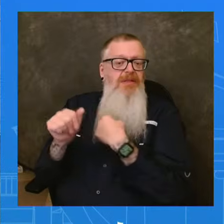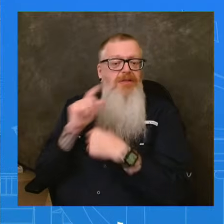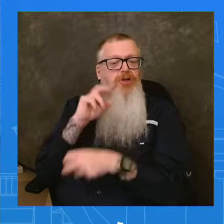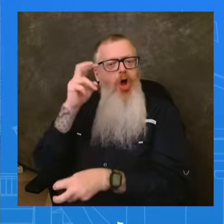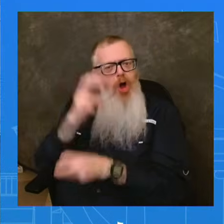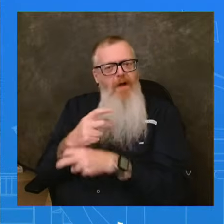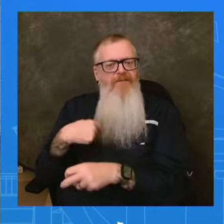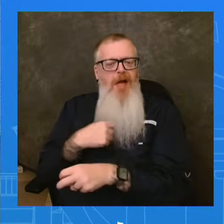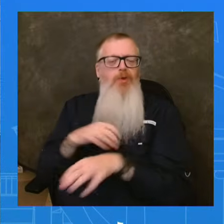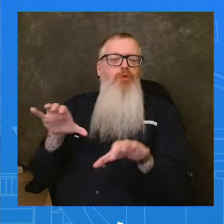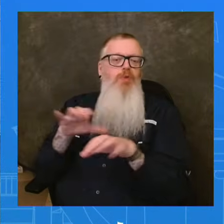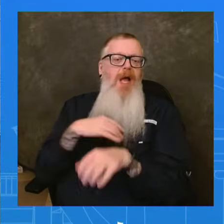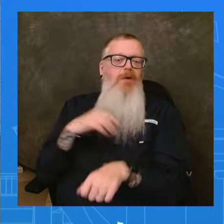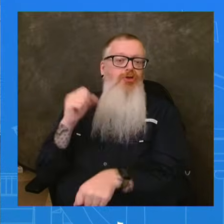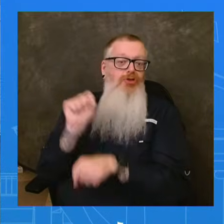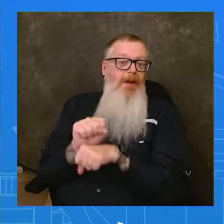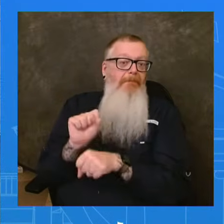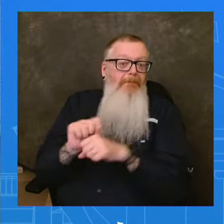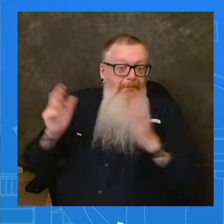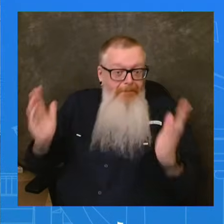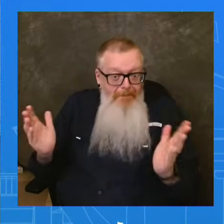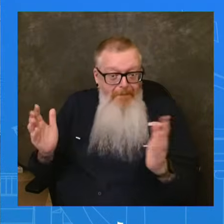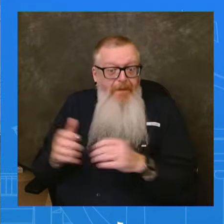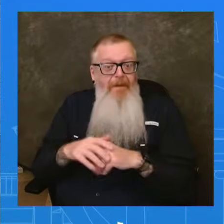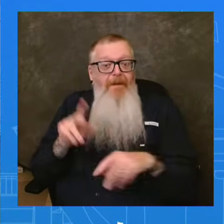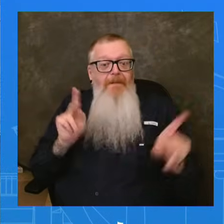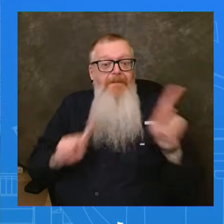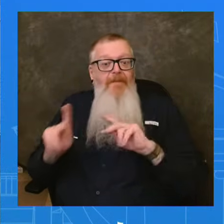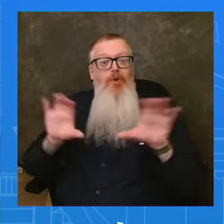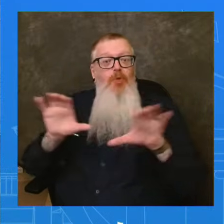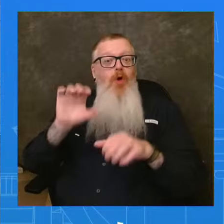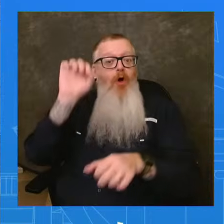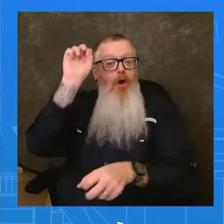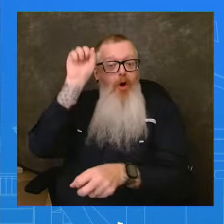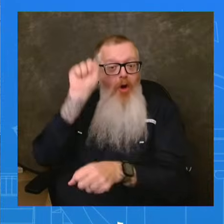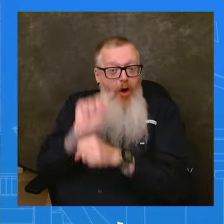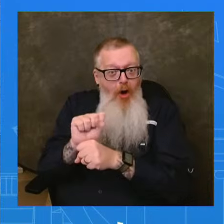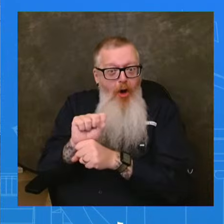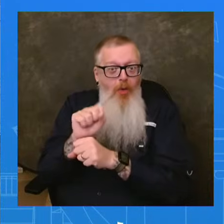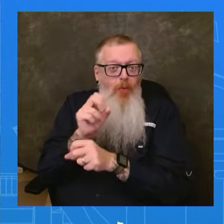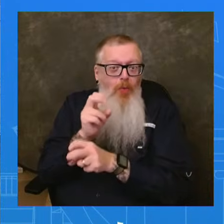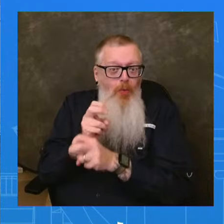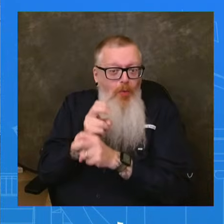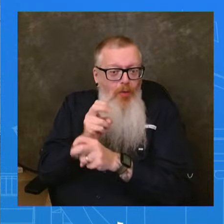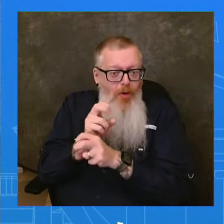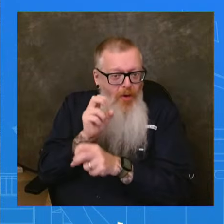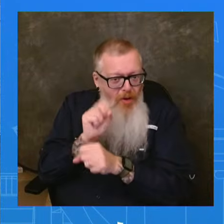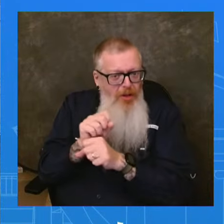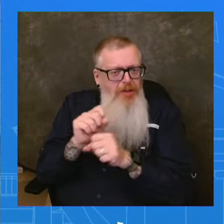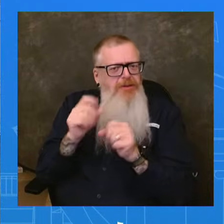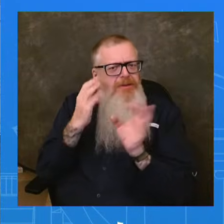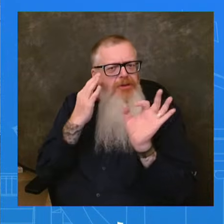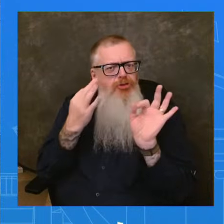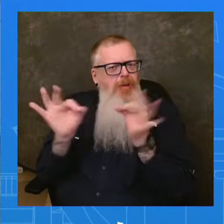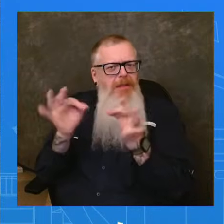doing really hard work to help the people get the assistance that they need and deserve. Ms. Jean-Pierre: Ken.